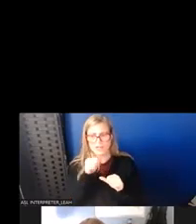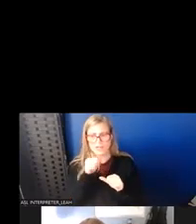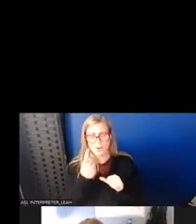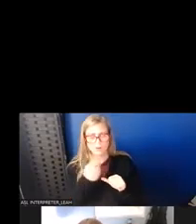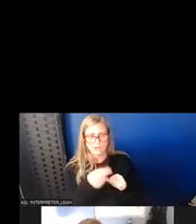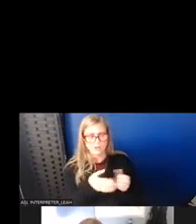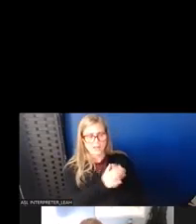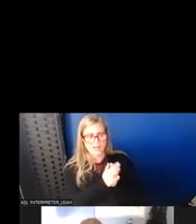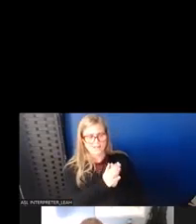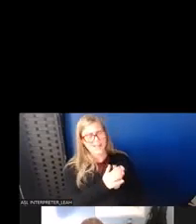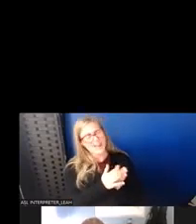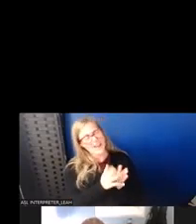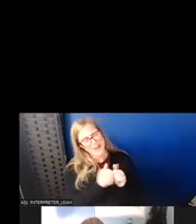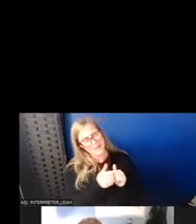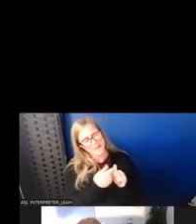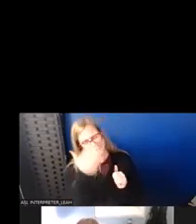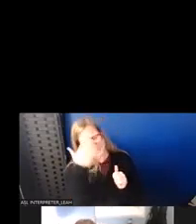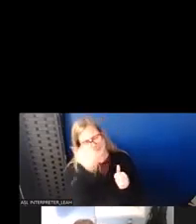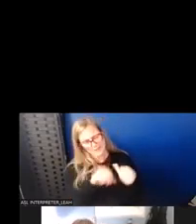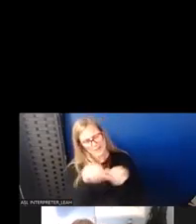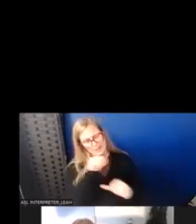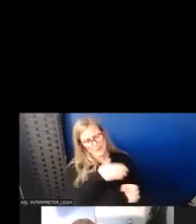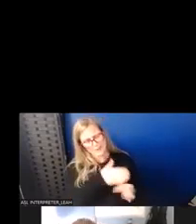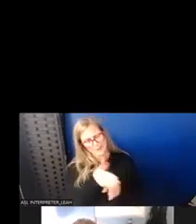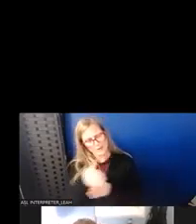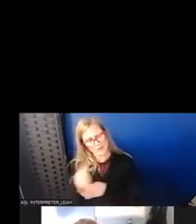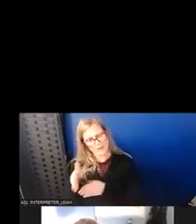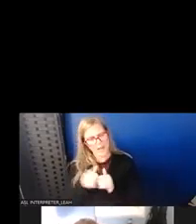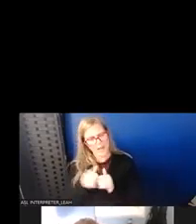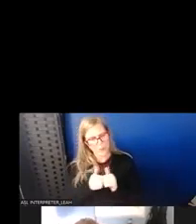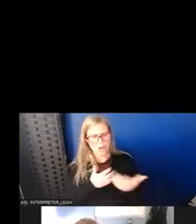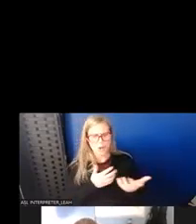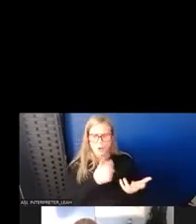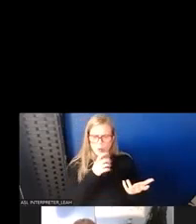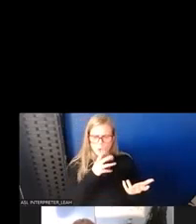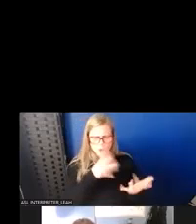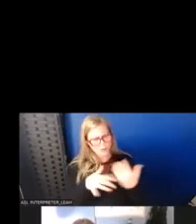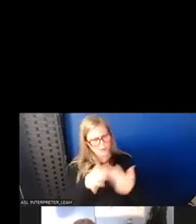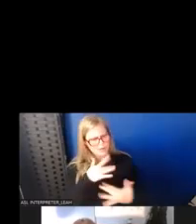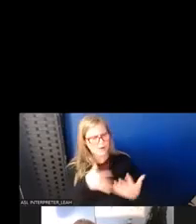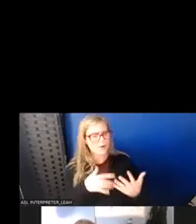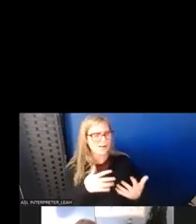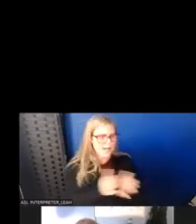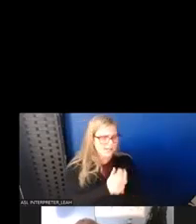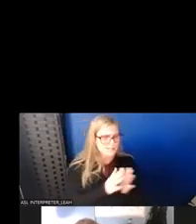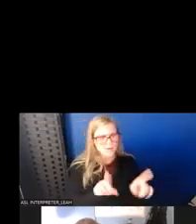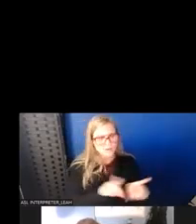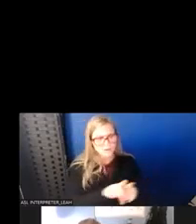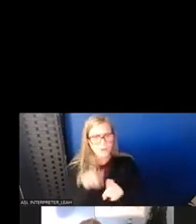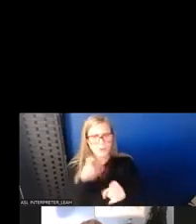But we also ask them questions about who do you interact with socially? Who do you seek advice from, who's your friend?